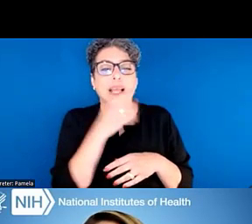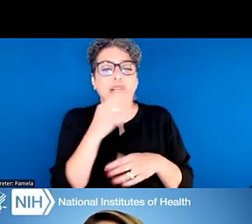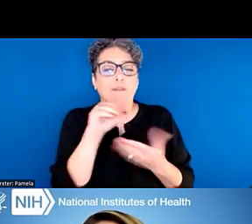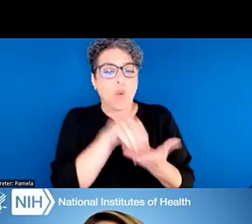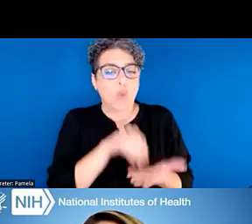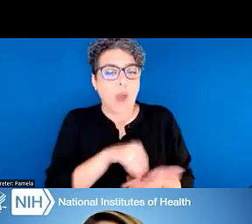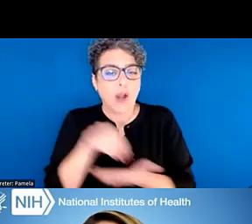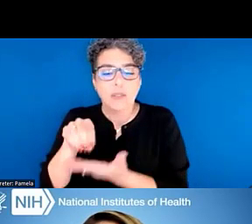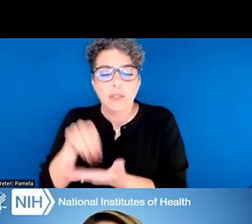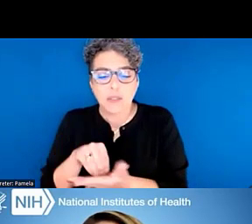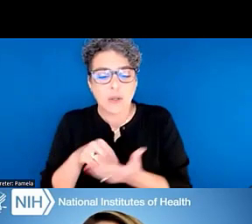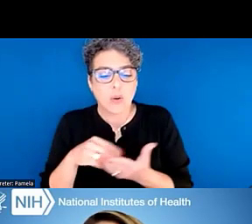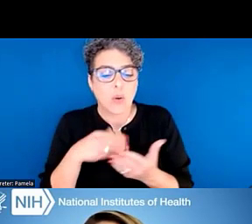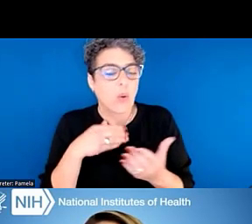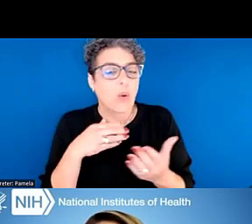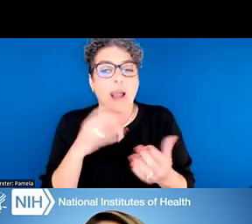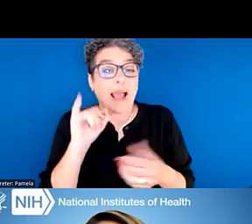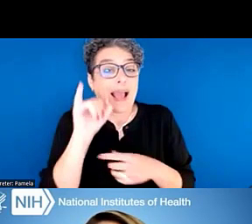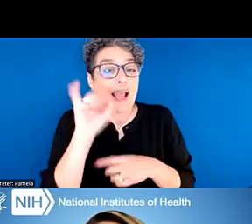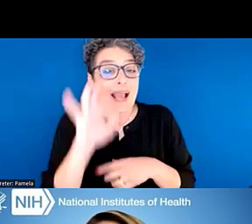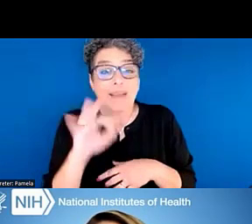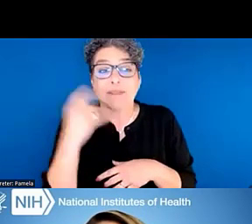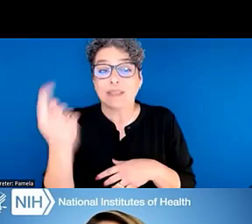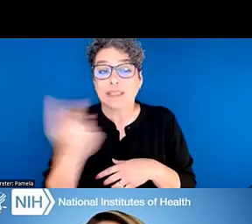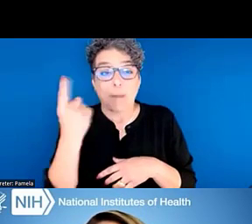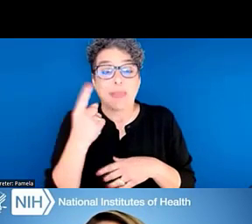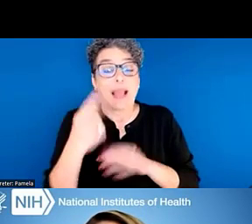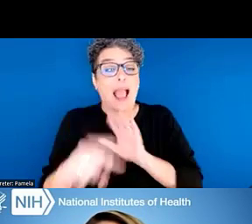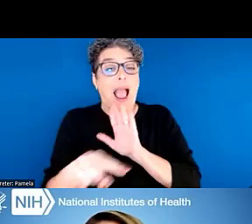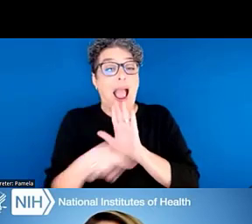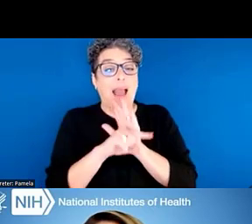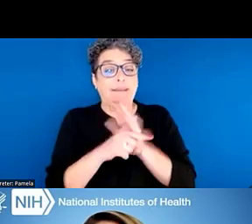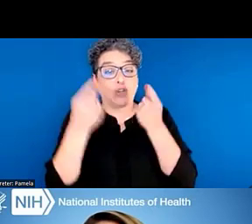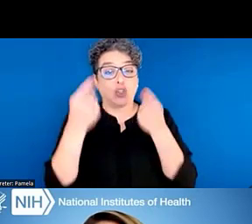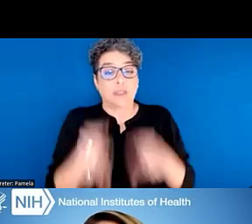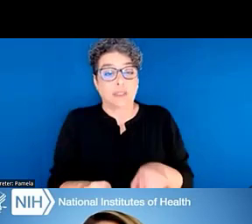or not, if there's an adverse event, you do report,